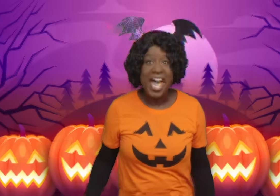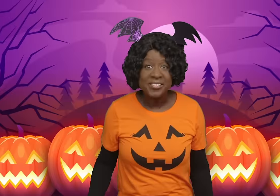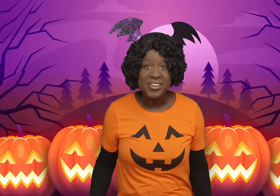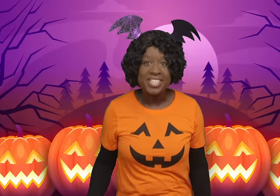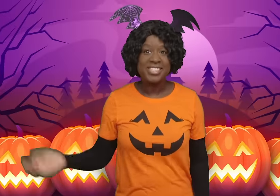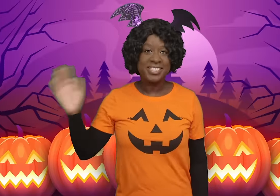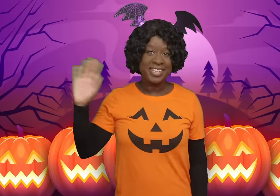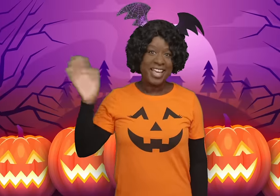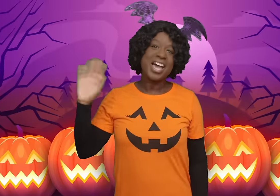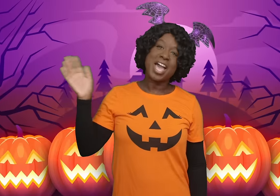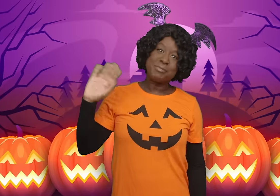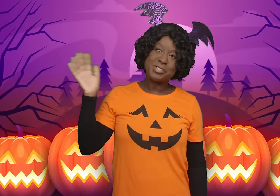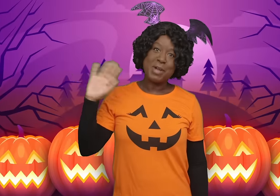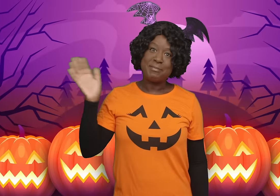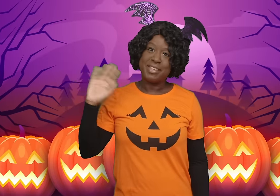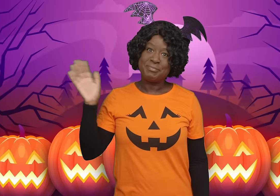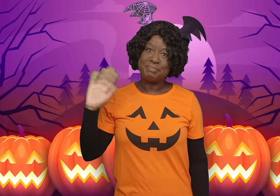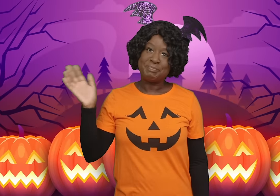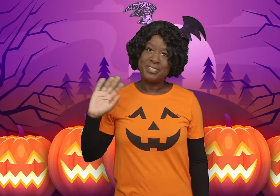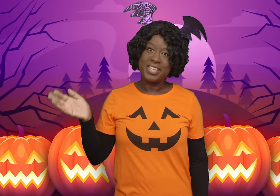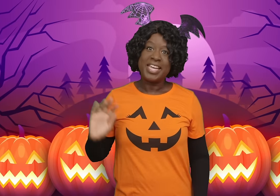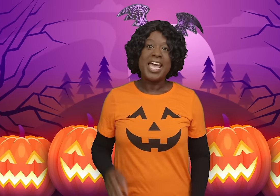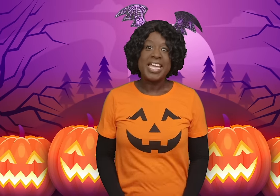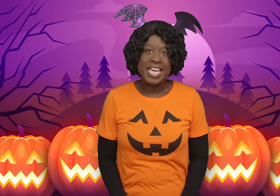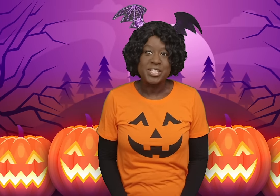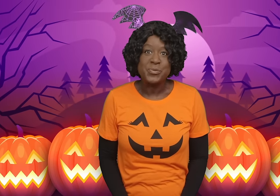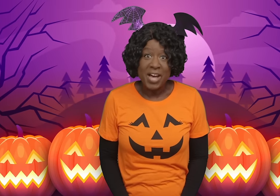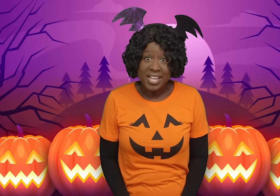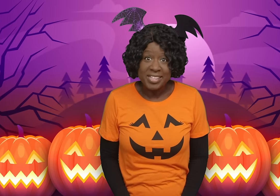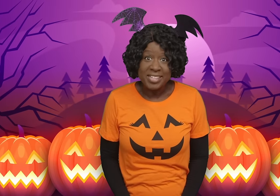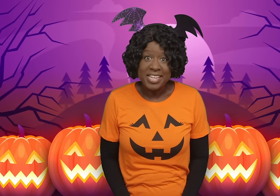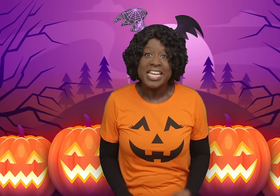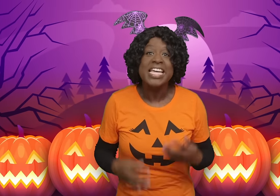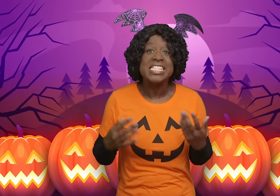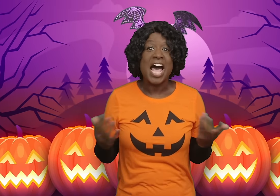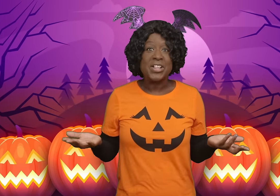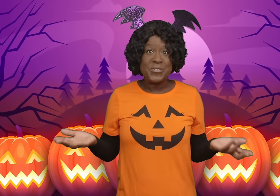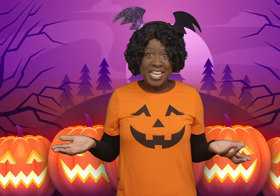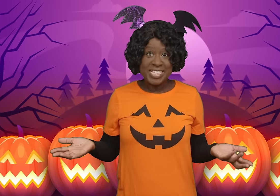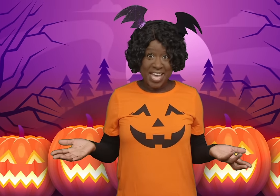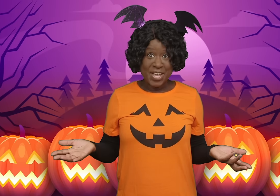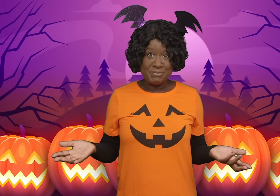Hi, friends. I'm Miss Robin. Guess what? It's Halloween time.